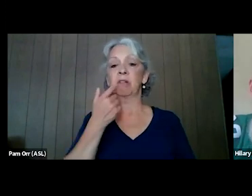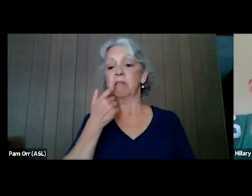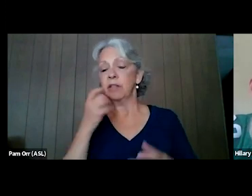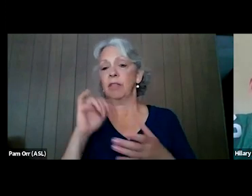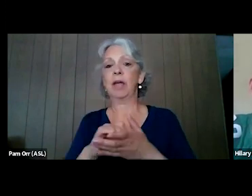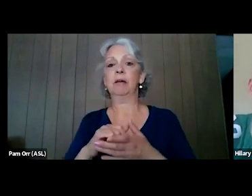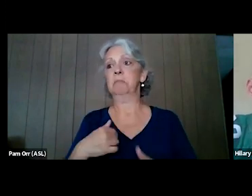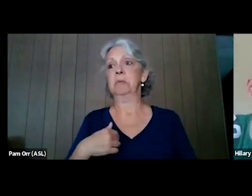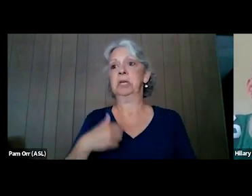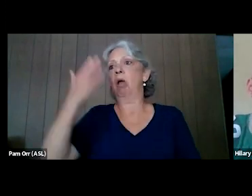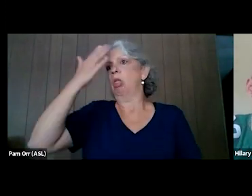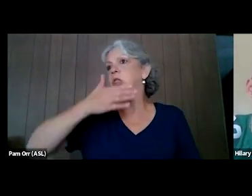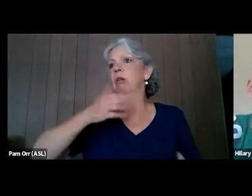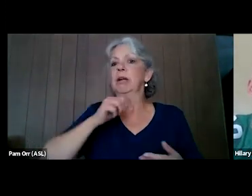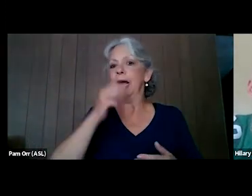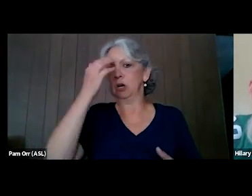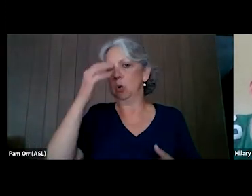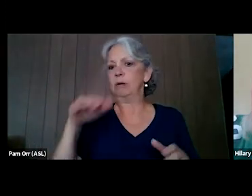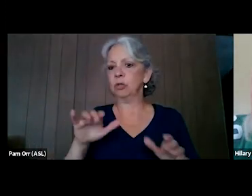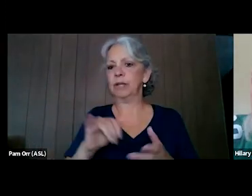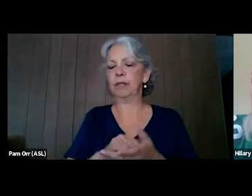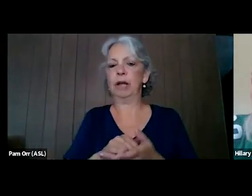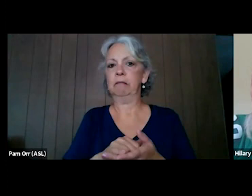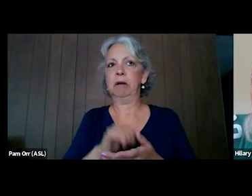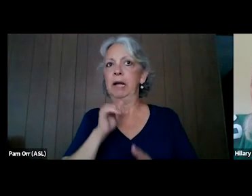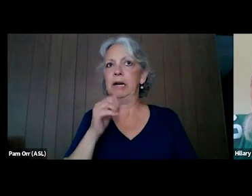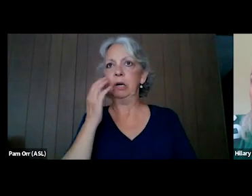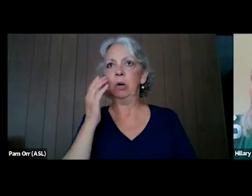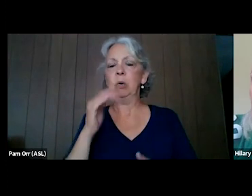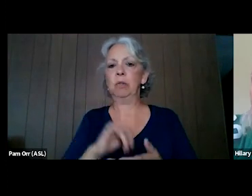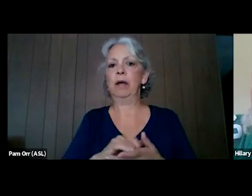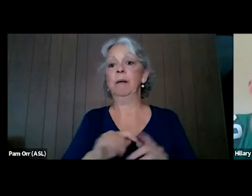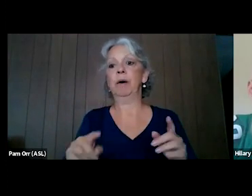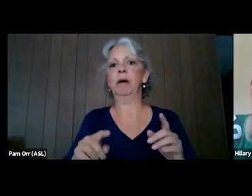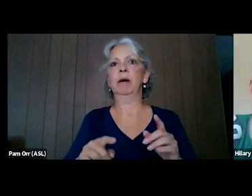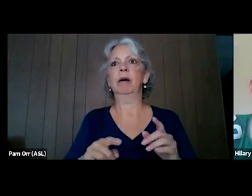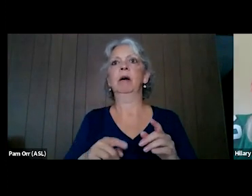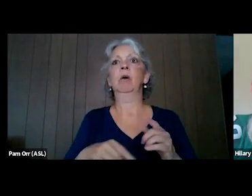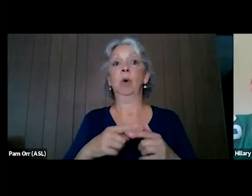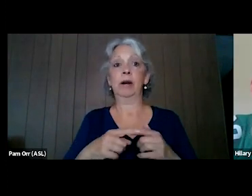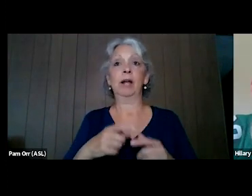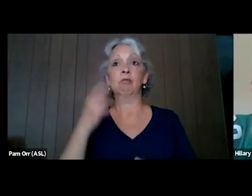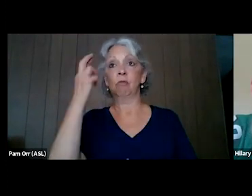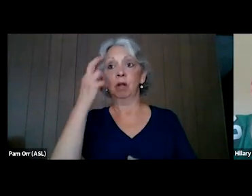Such gradual amounts, you don't even realize it, and by the time you realize it, you're addicted to it.